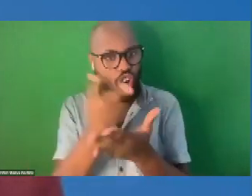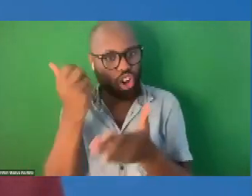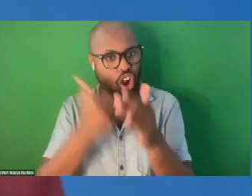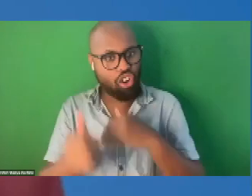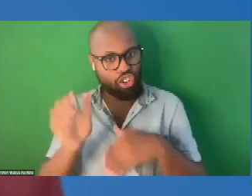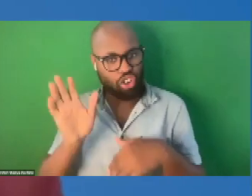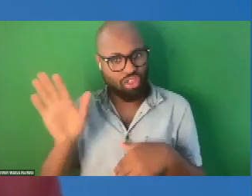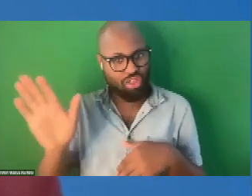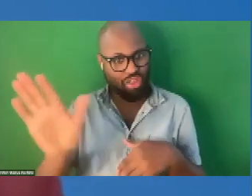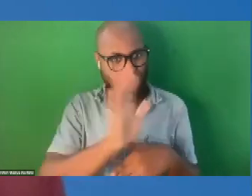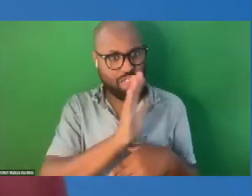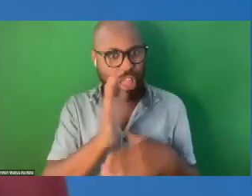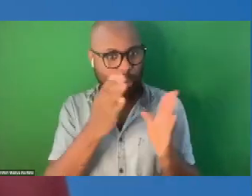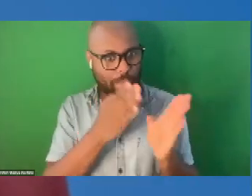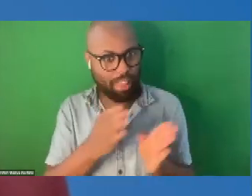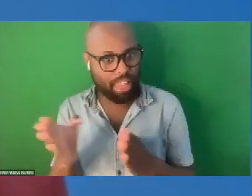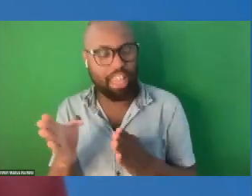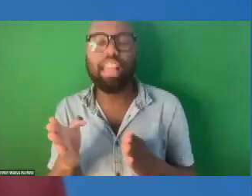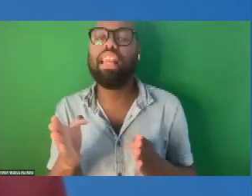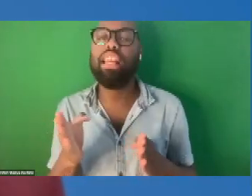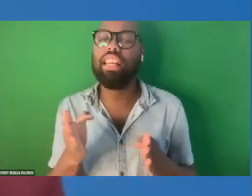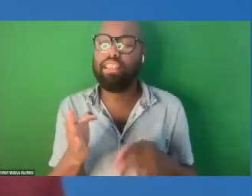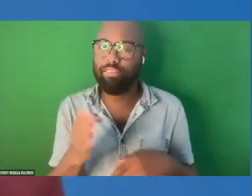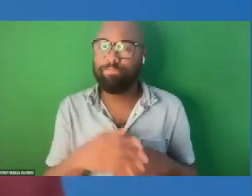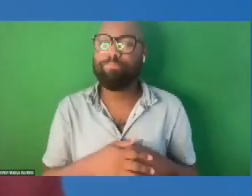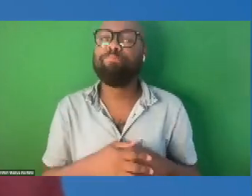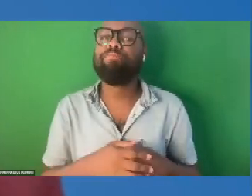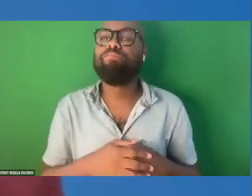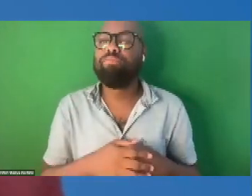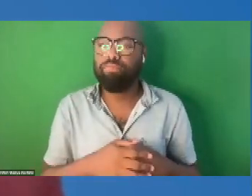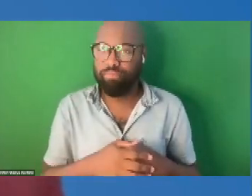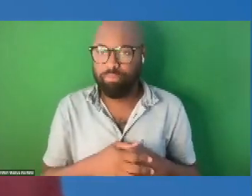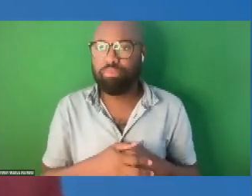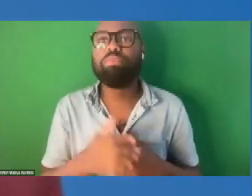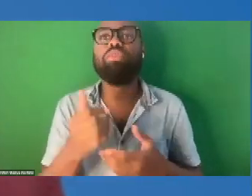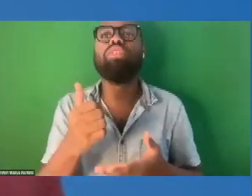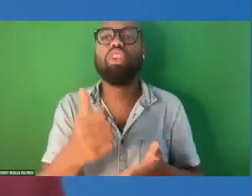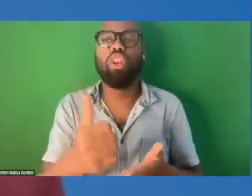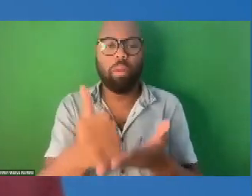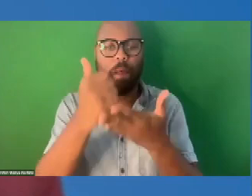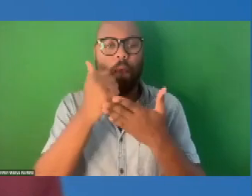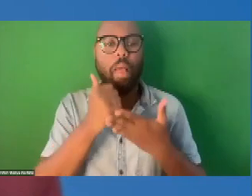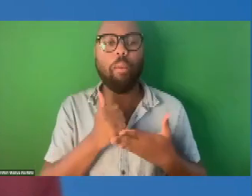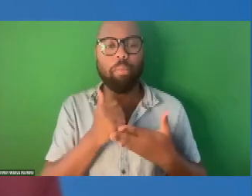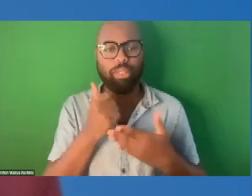really can help us understand